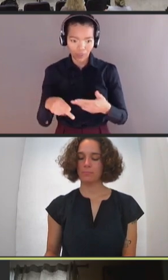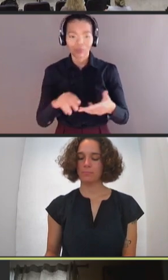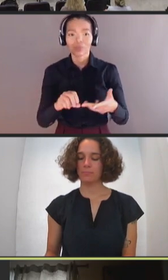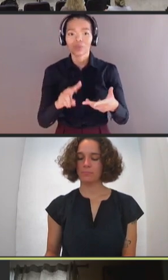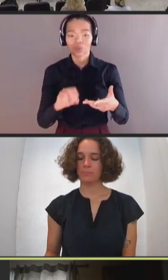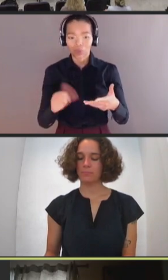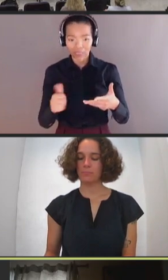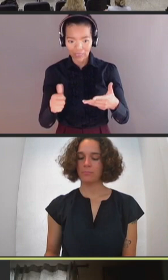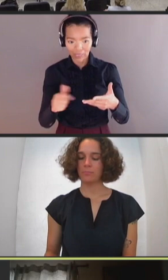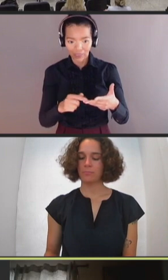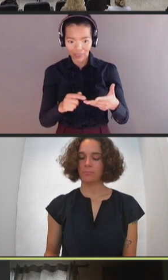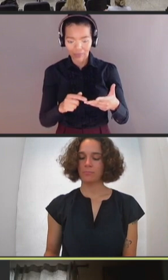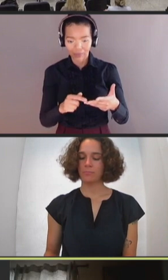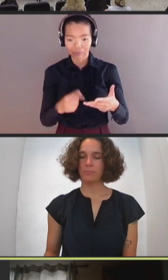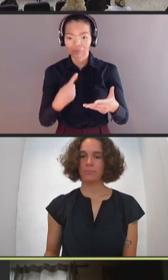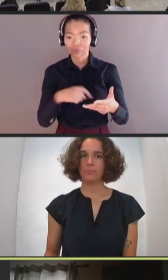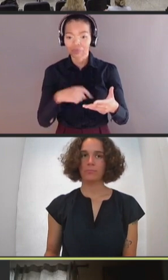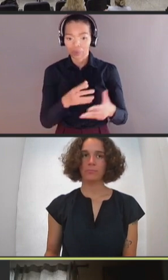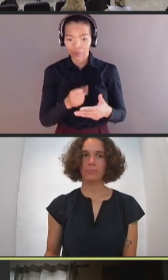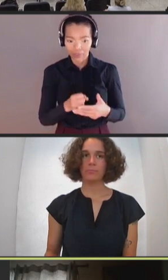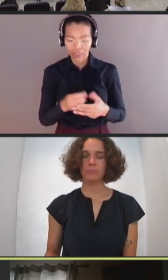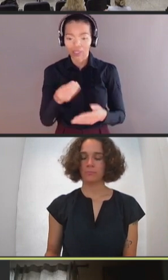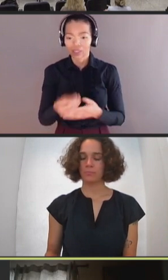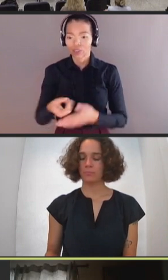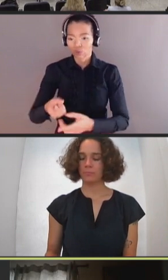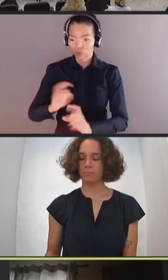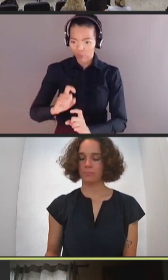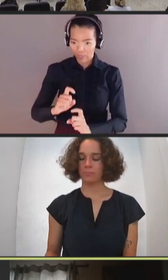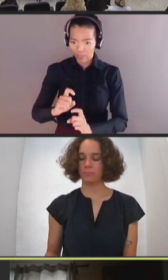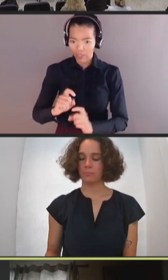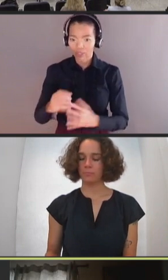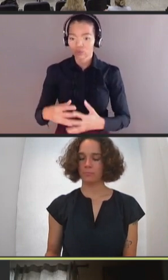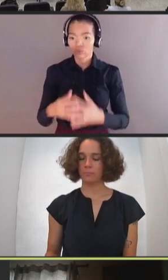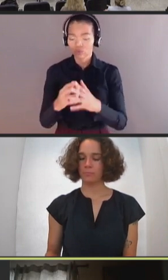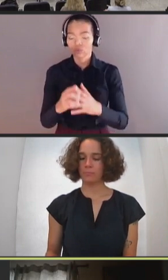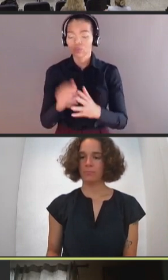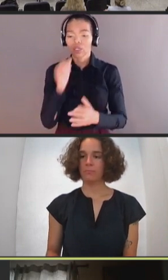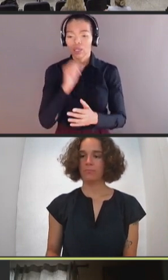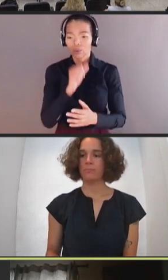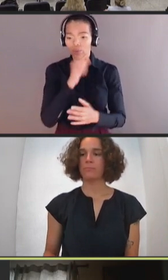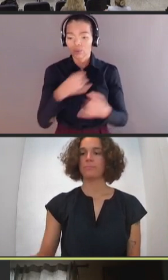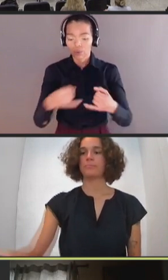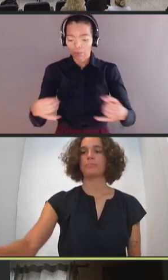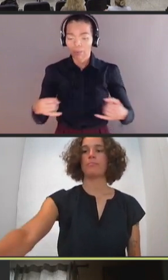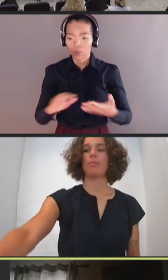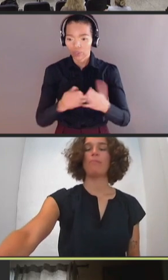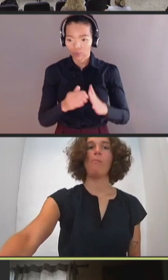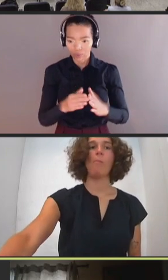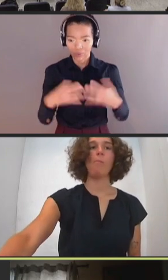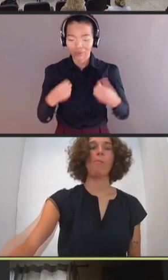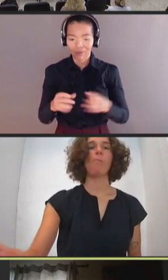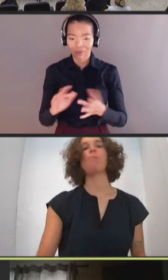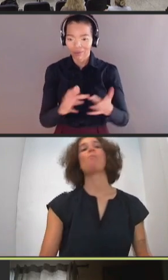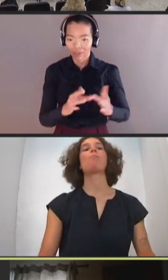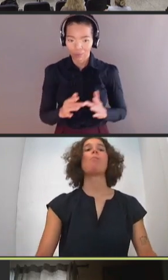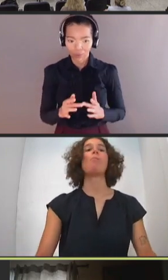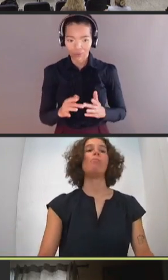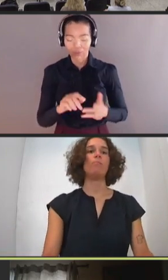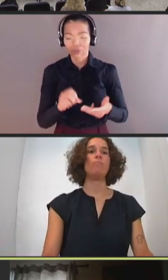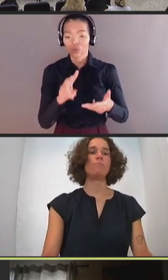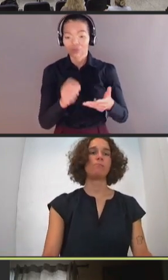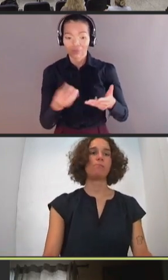SEAHEC received a grant to launch the Arizona Border Communities Health Network. And 2019,